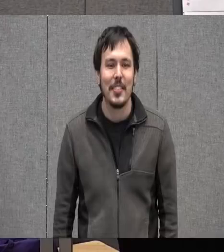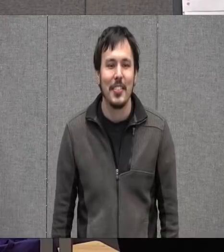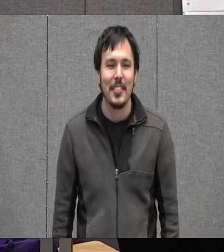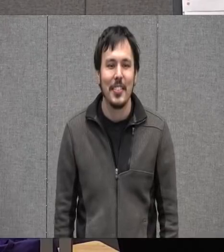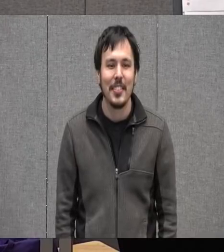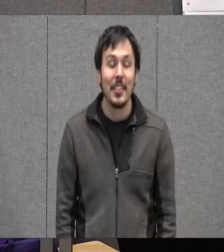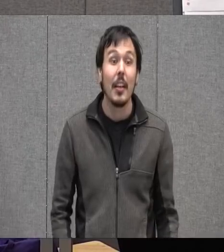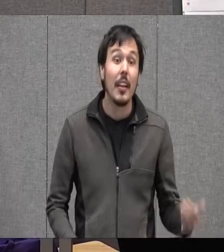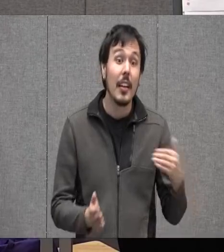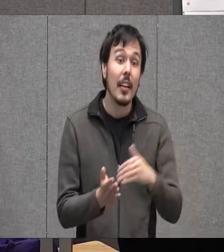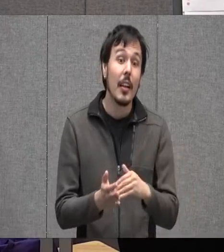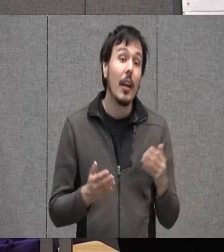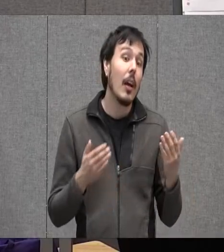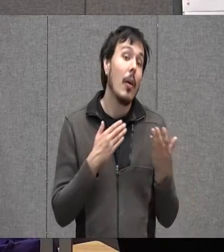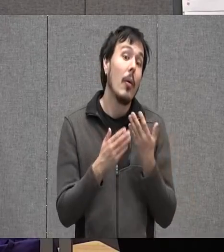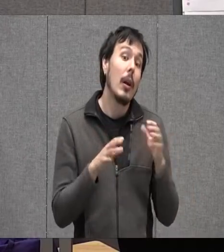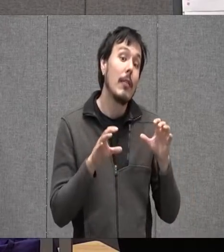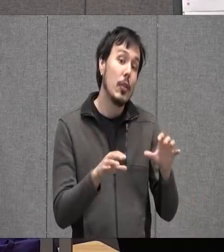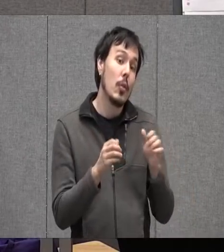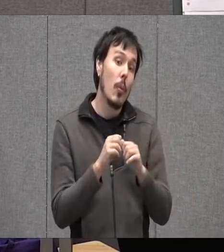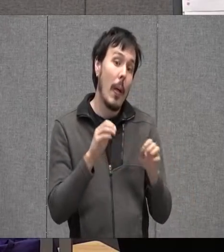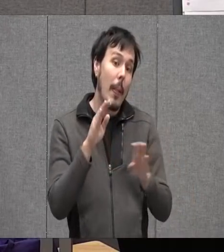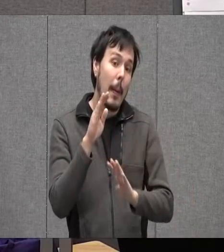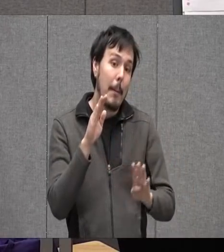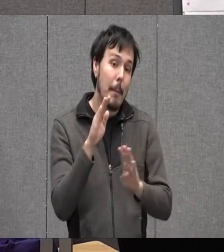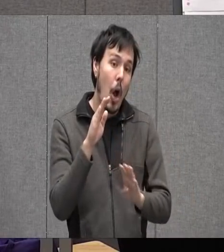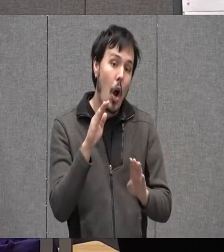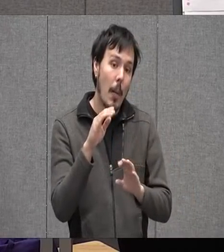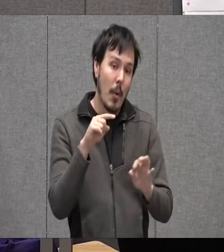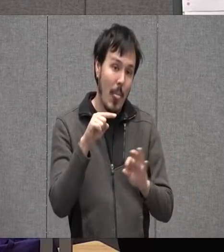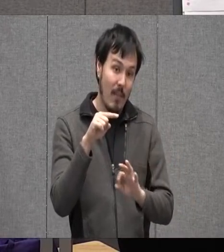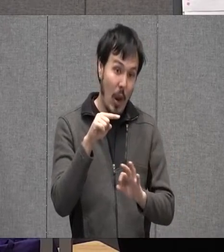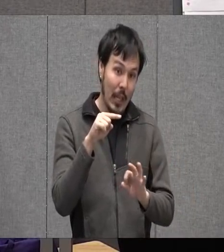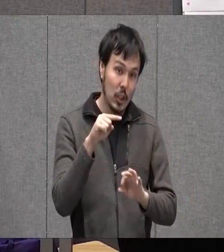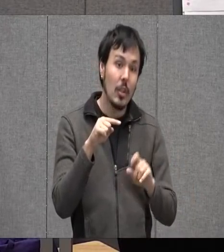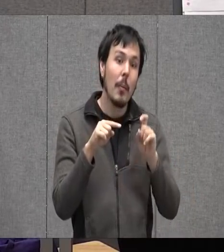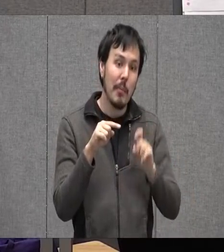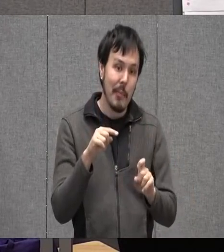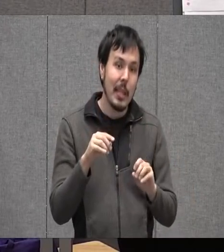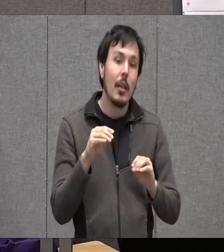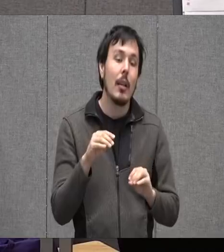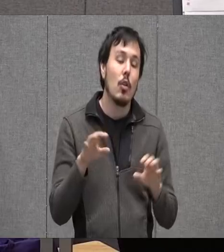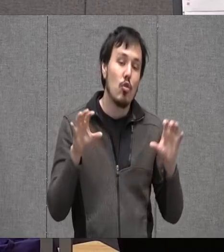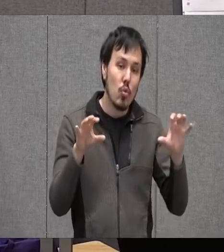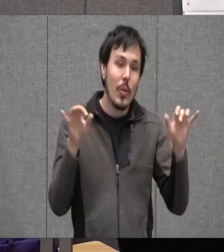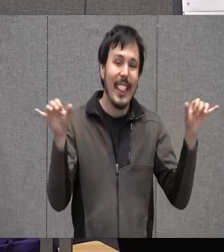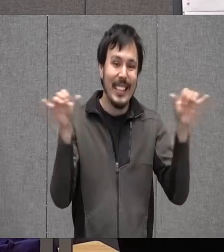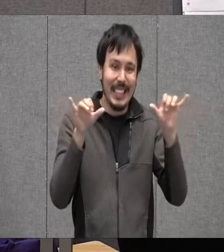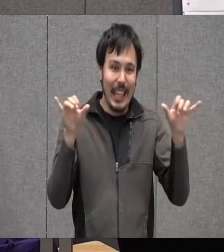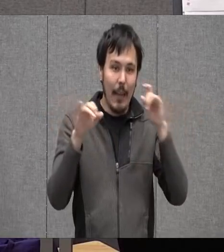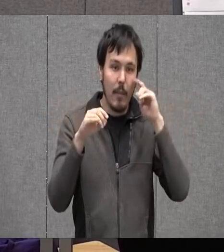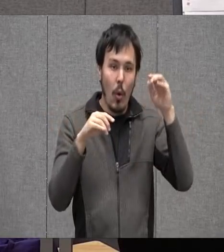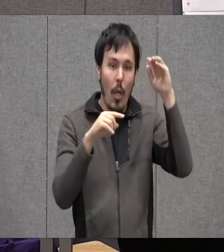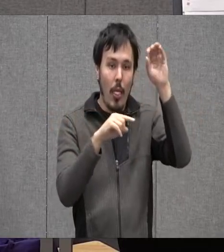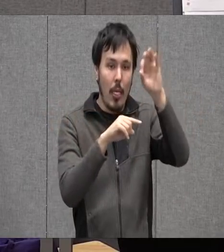So again, whatever we do the bottom of a fraction we have to do to the top to keep it equivalent, equal.